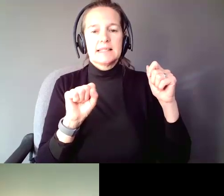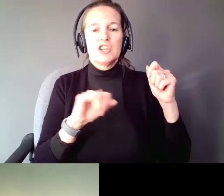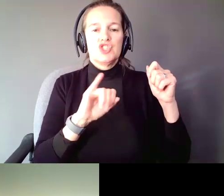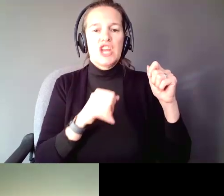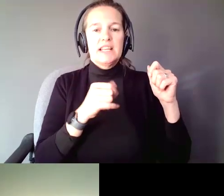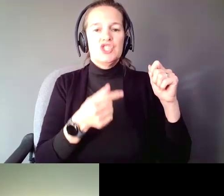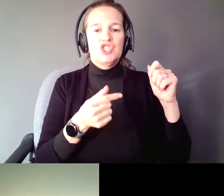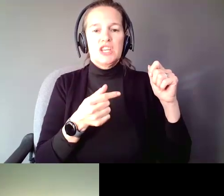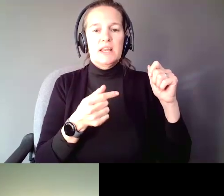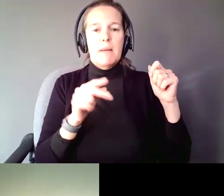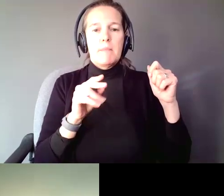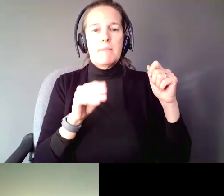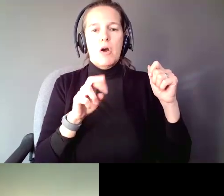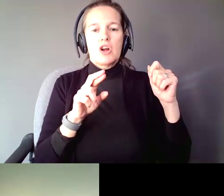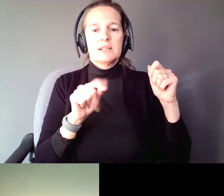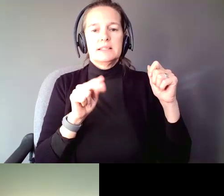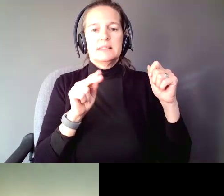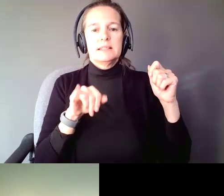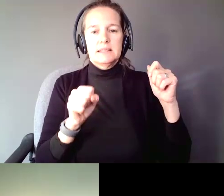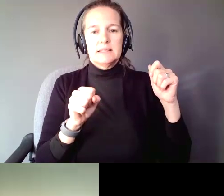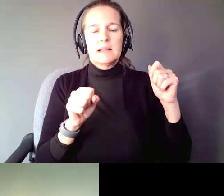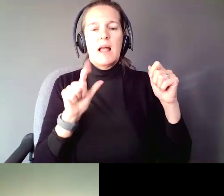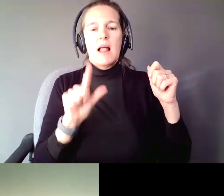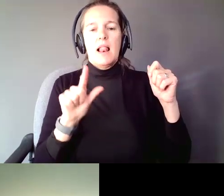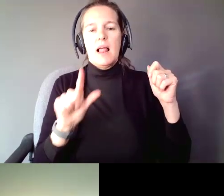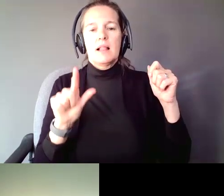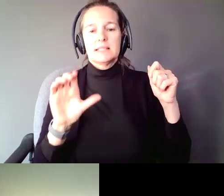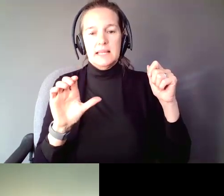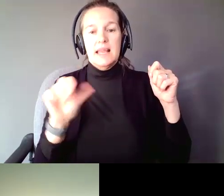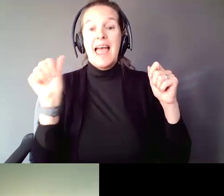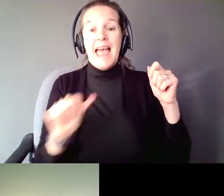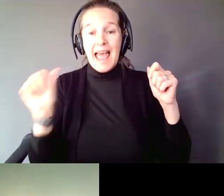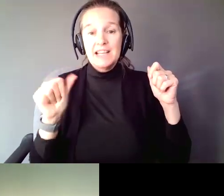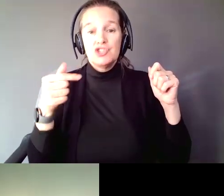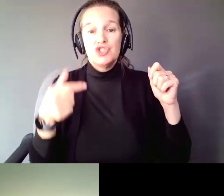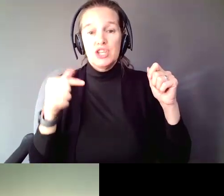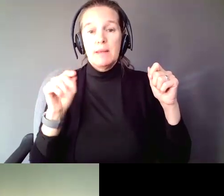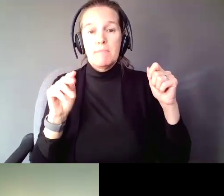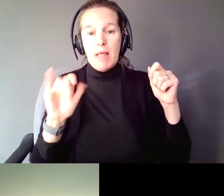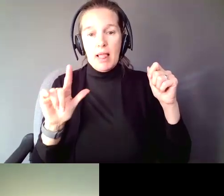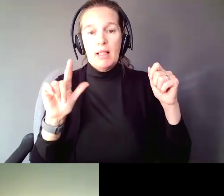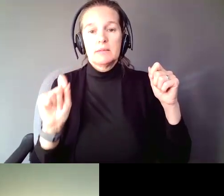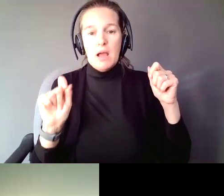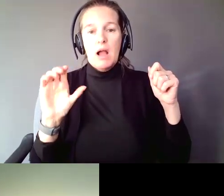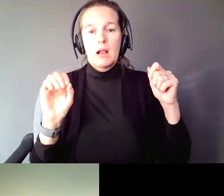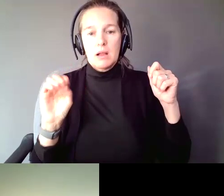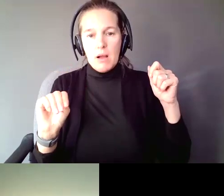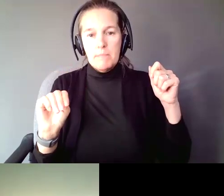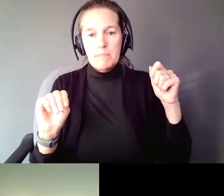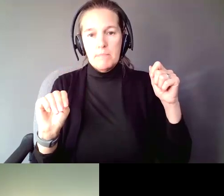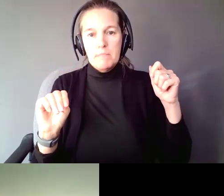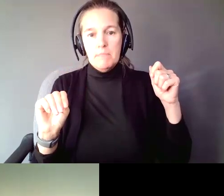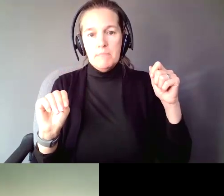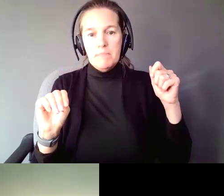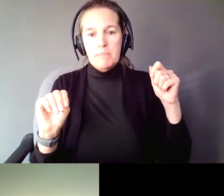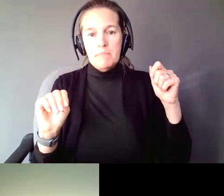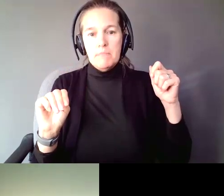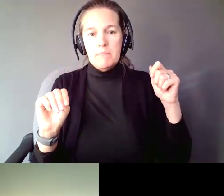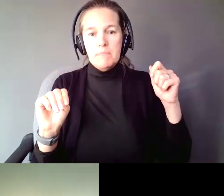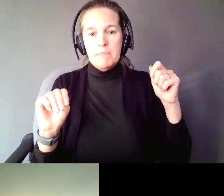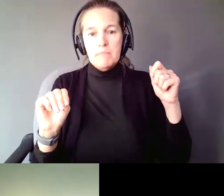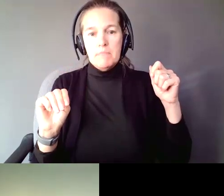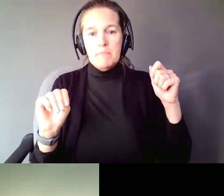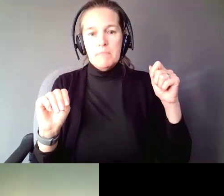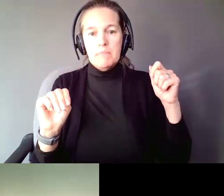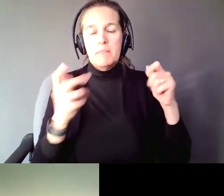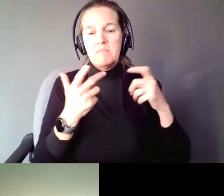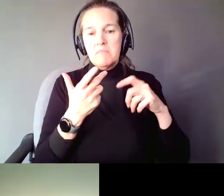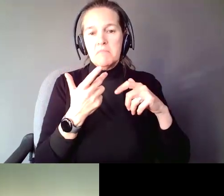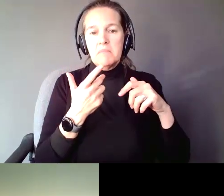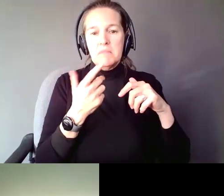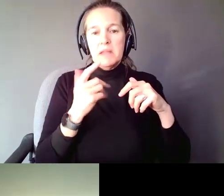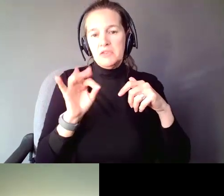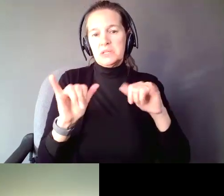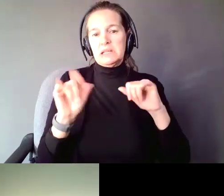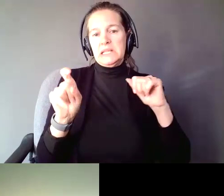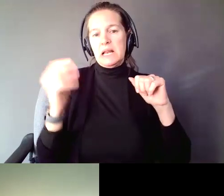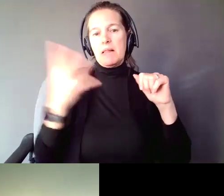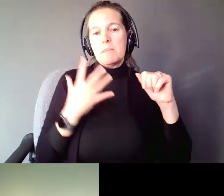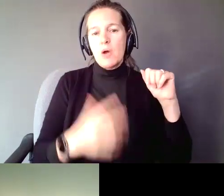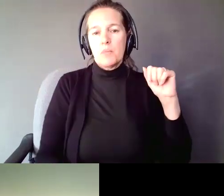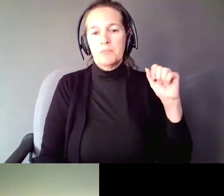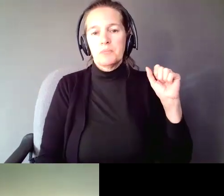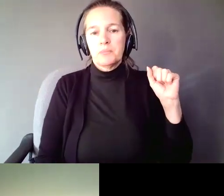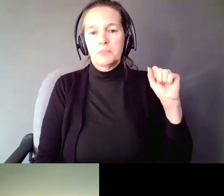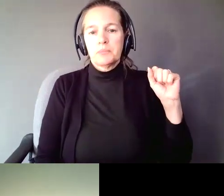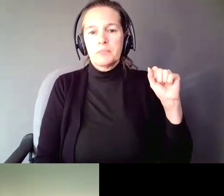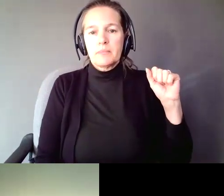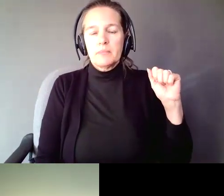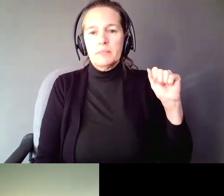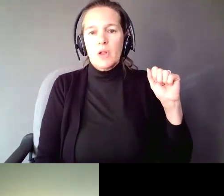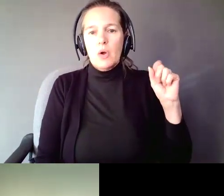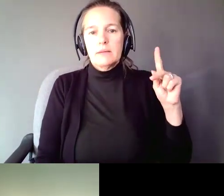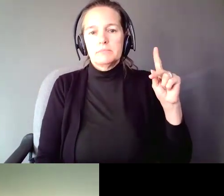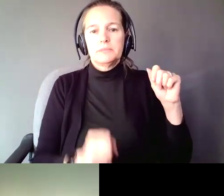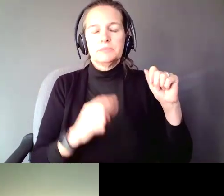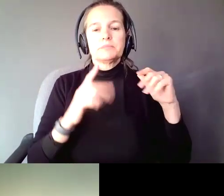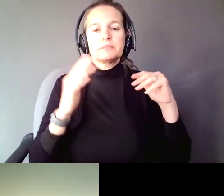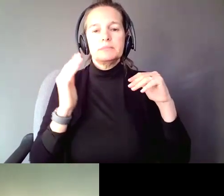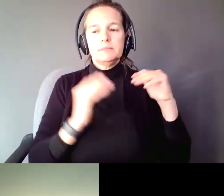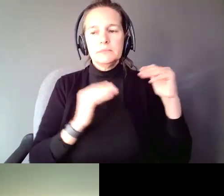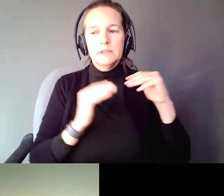Let me know if you still need it again. So, balancing Supported Decision Making